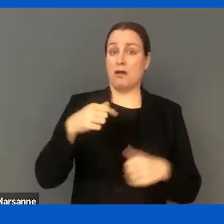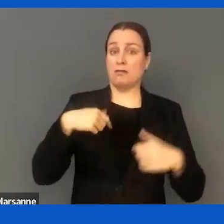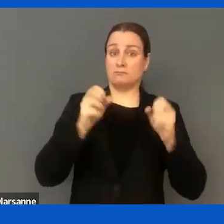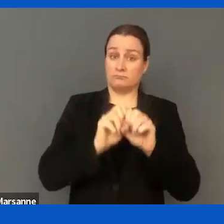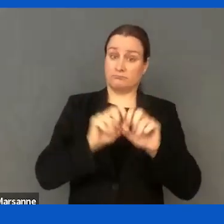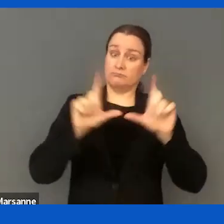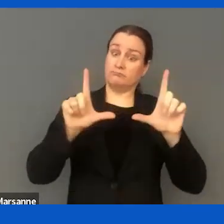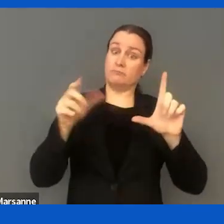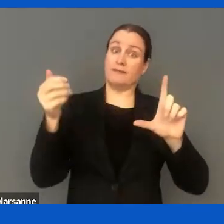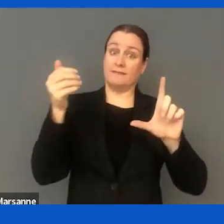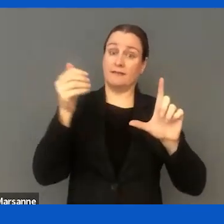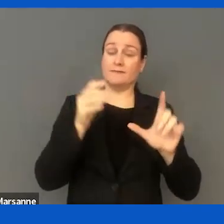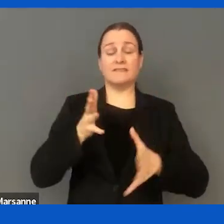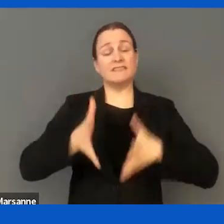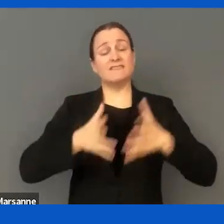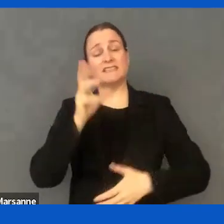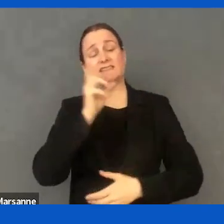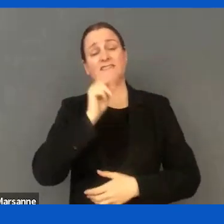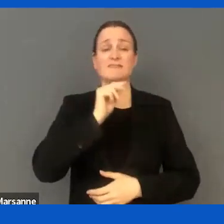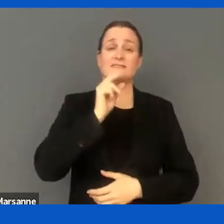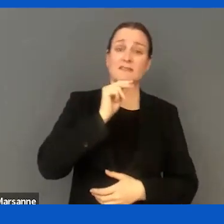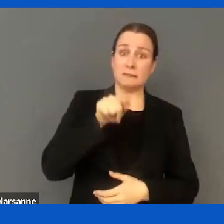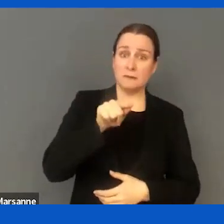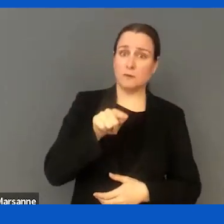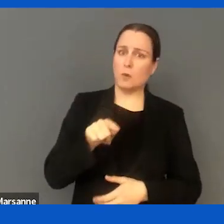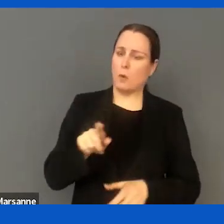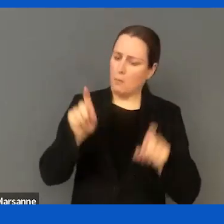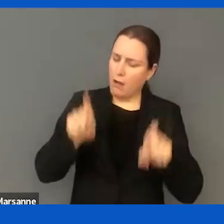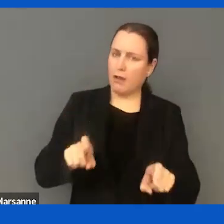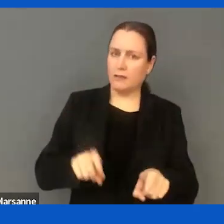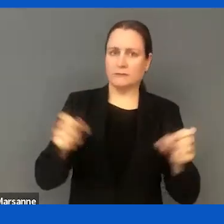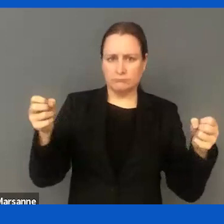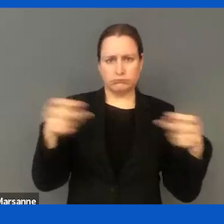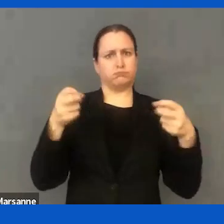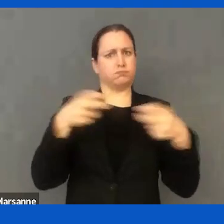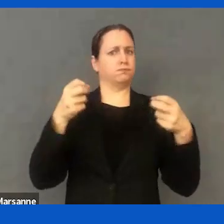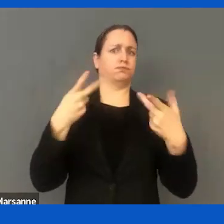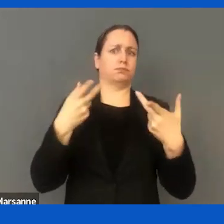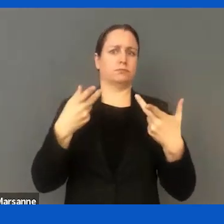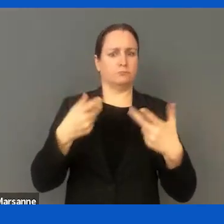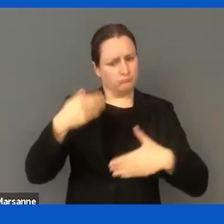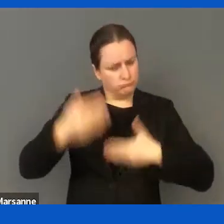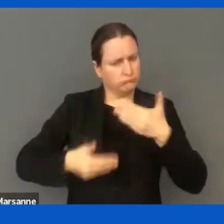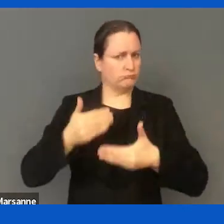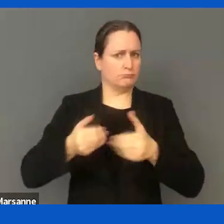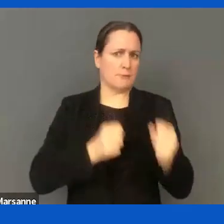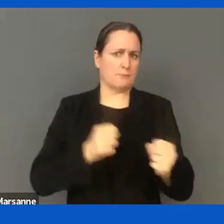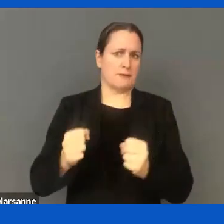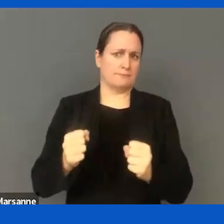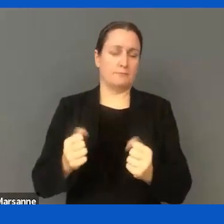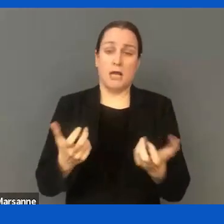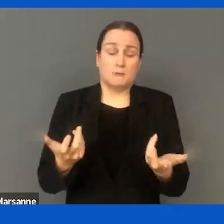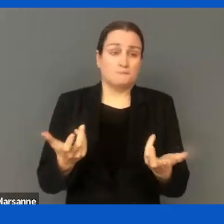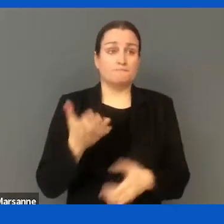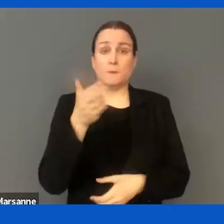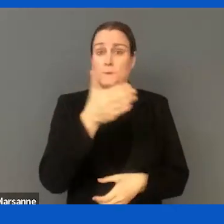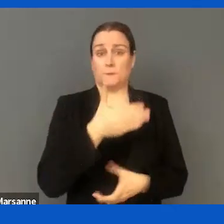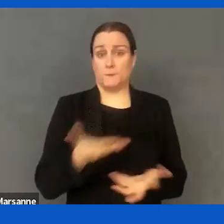in the video publisher on the website. So also, there is some overlay automatically